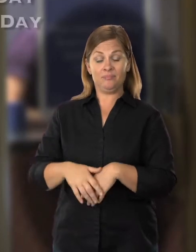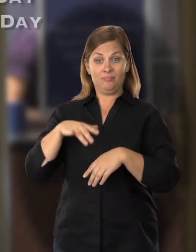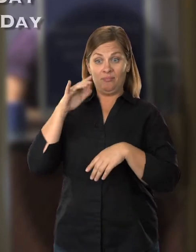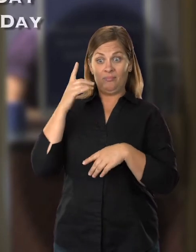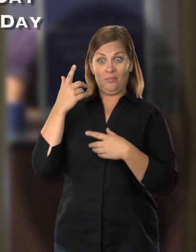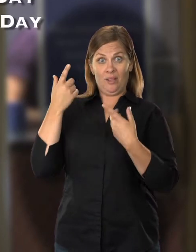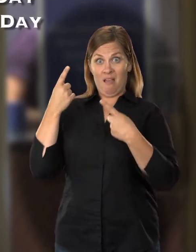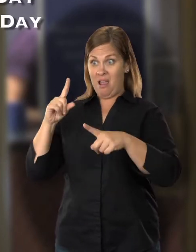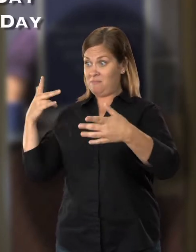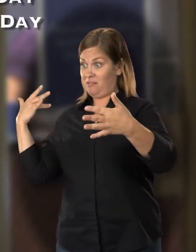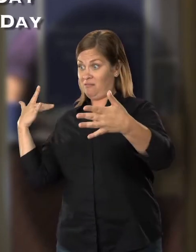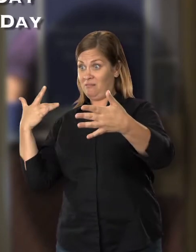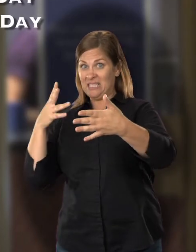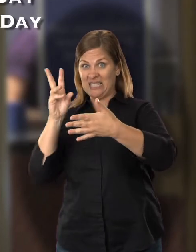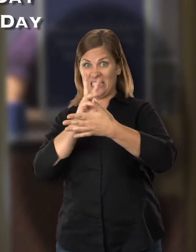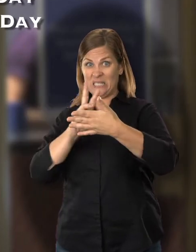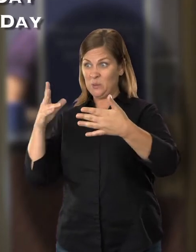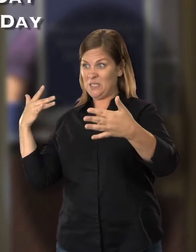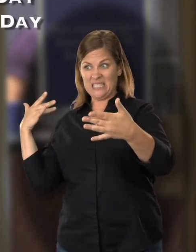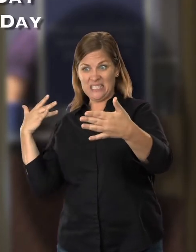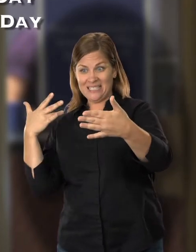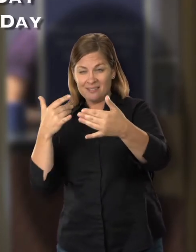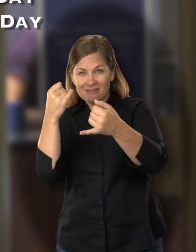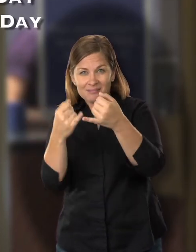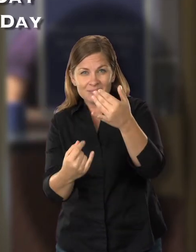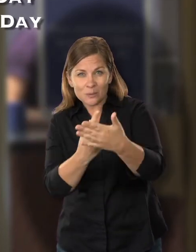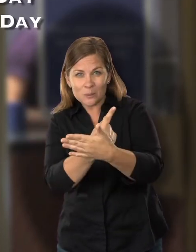This easier process is available from the Tuesday before Election Day